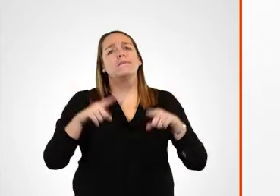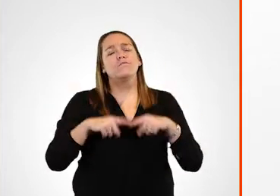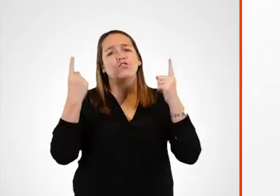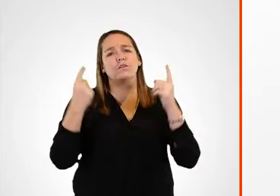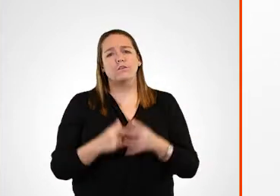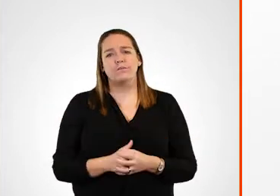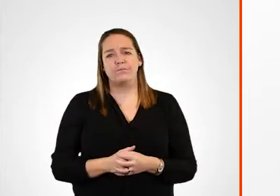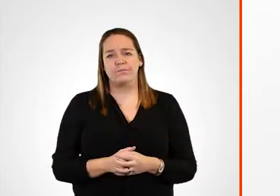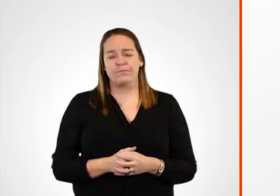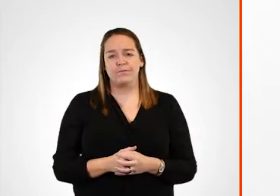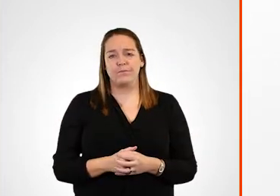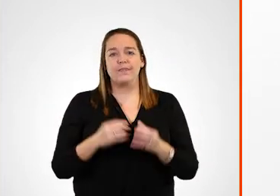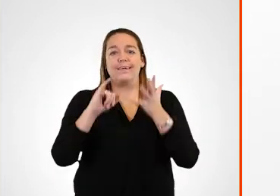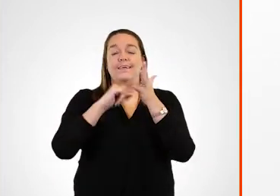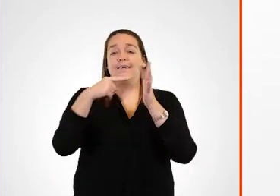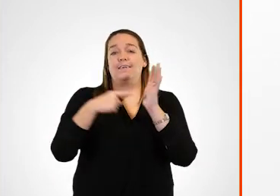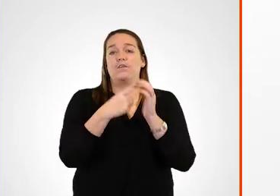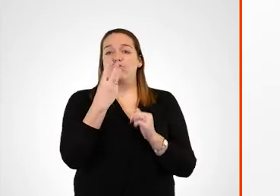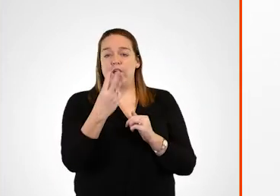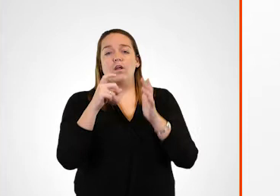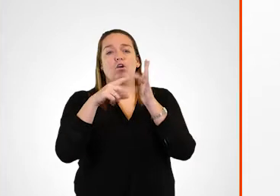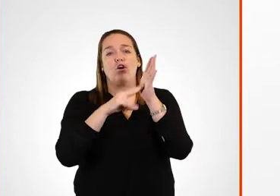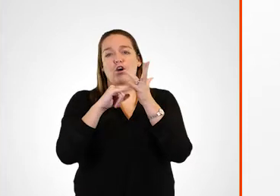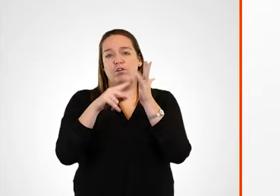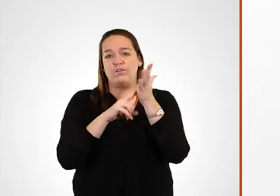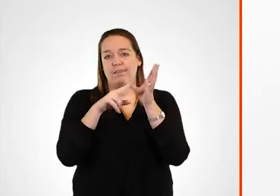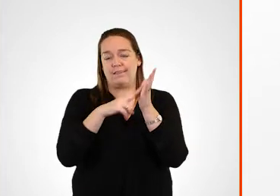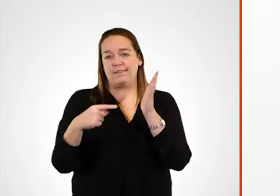with the set 3 consonants.